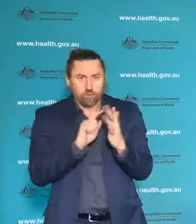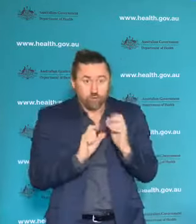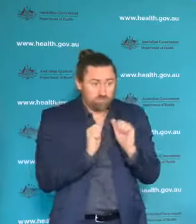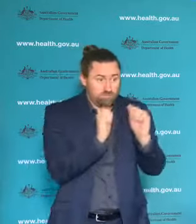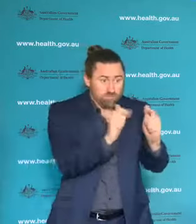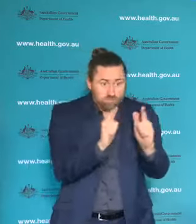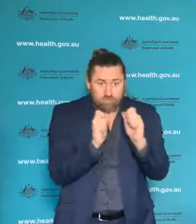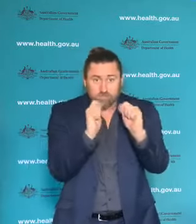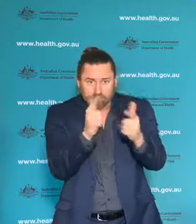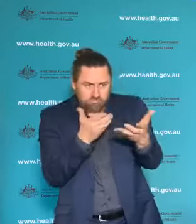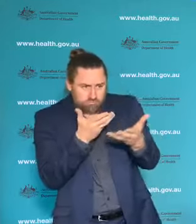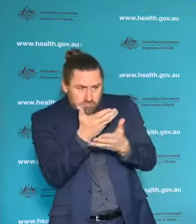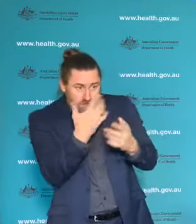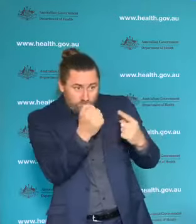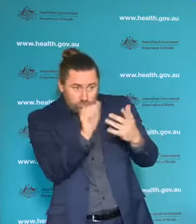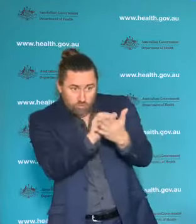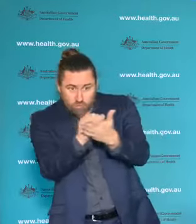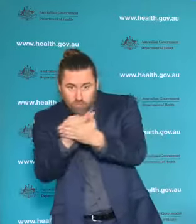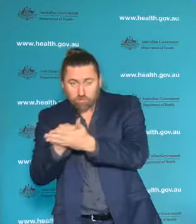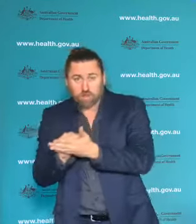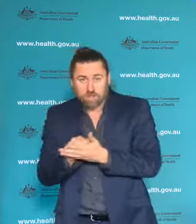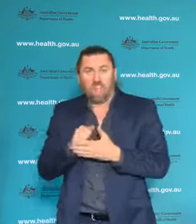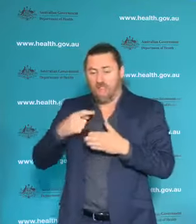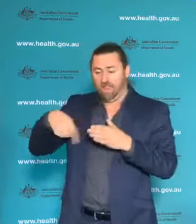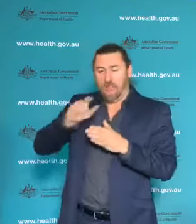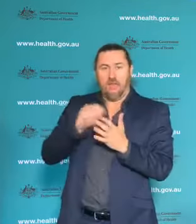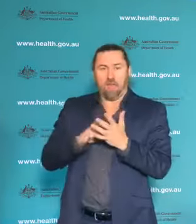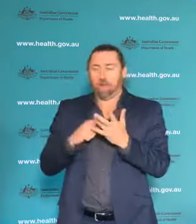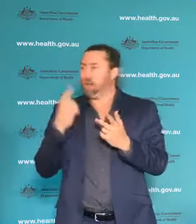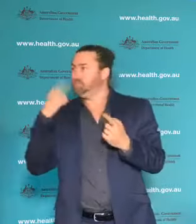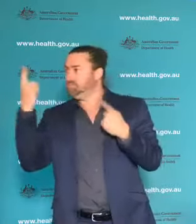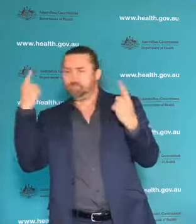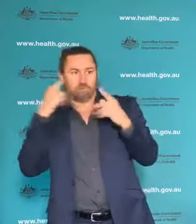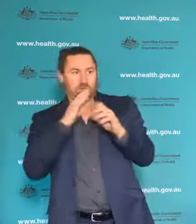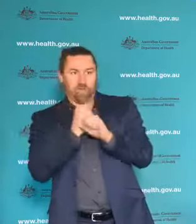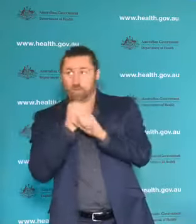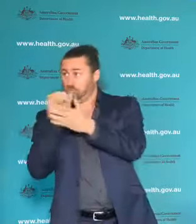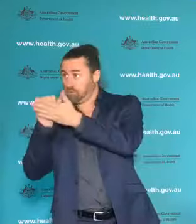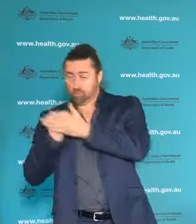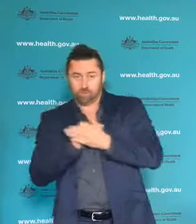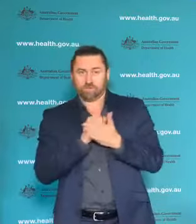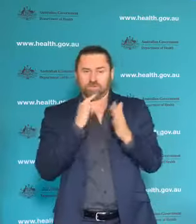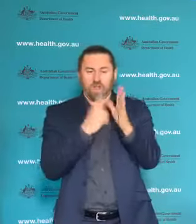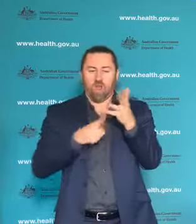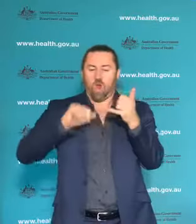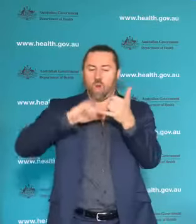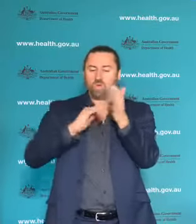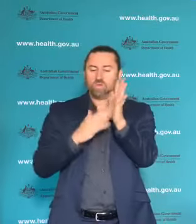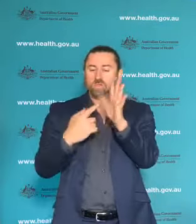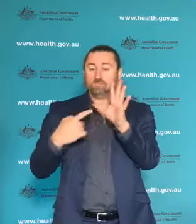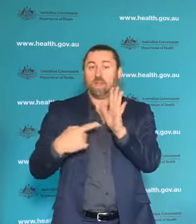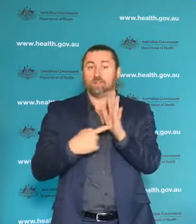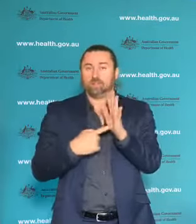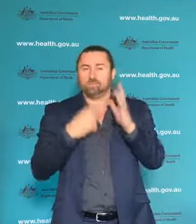that we are connected and coordinated across Governments. We have AUSMAT personnel who are also in the field,